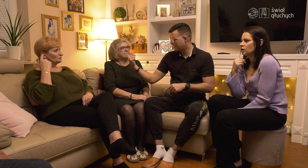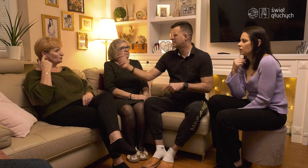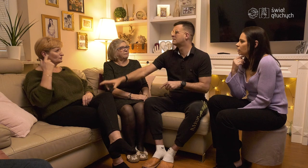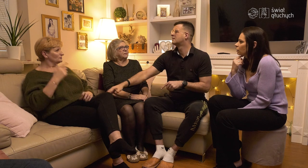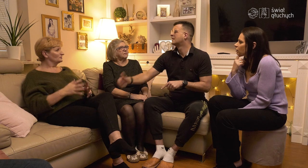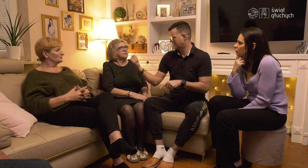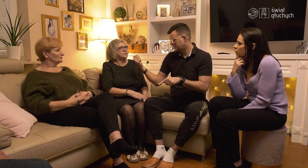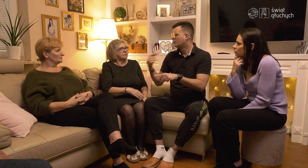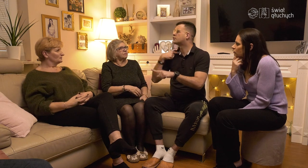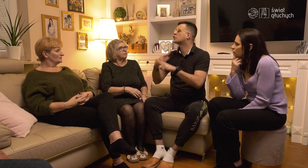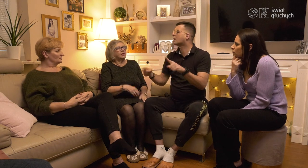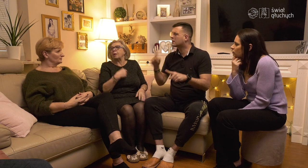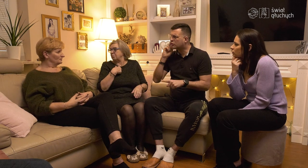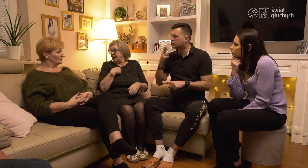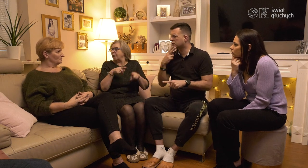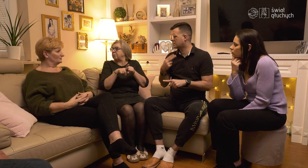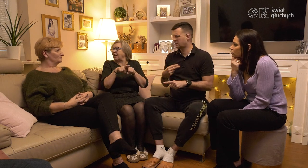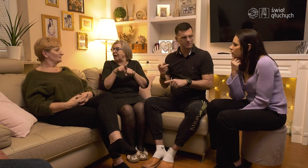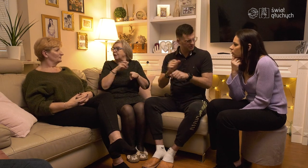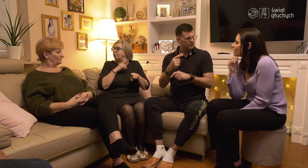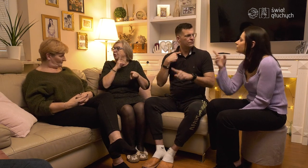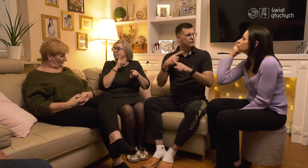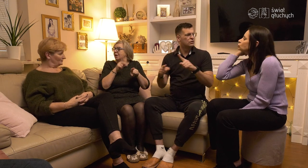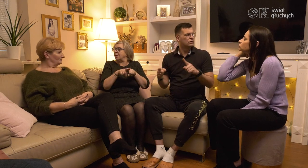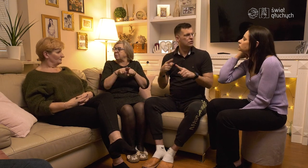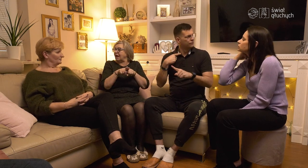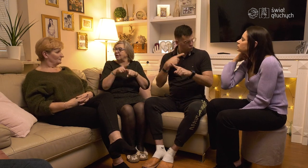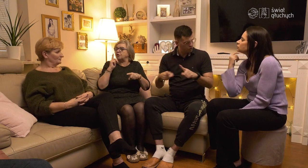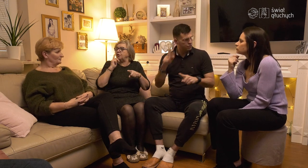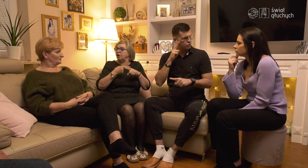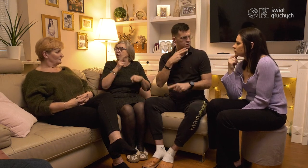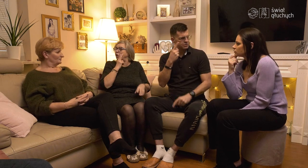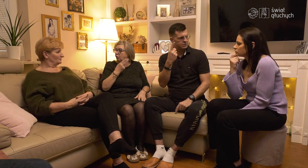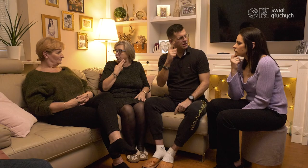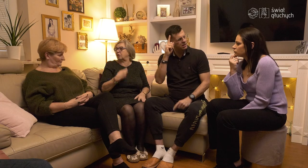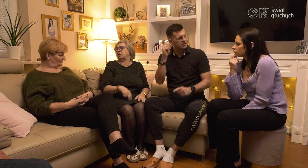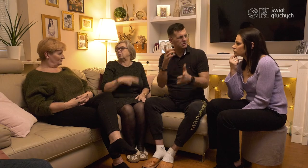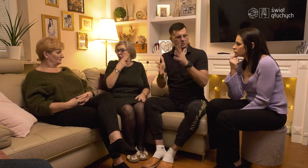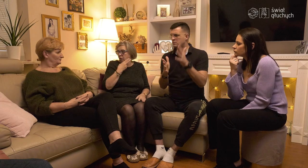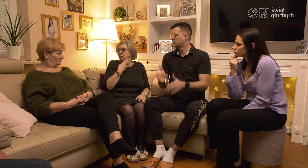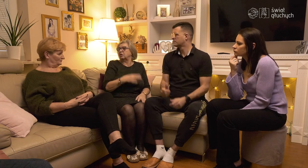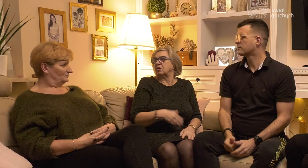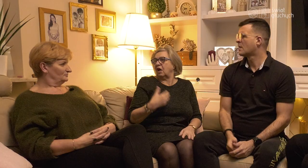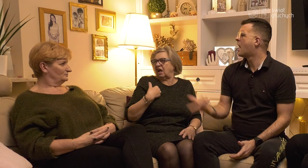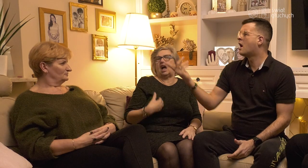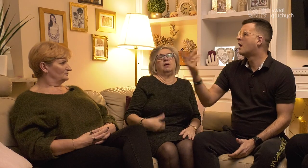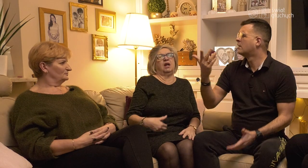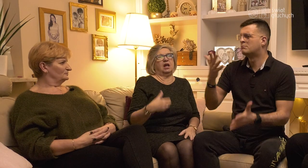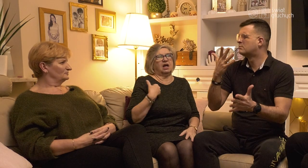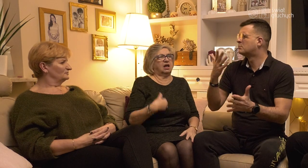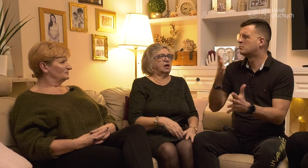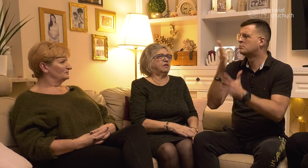[Grażyna]: Yes, my brother is also deaf. Bachelor.